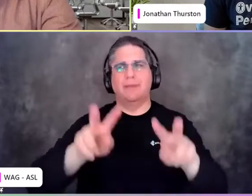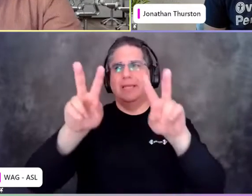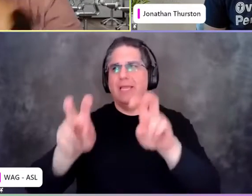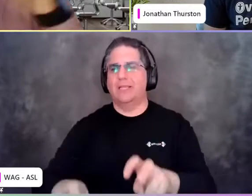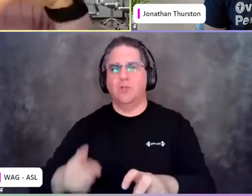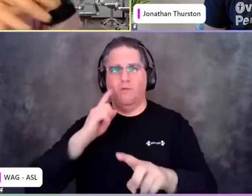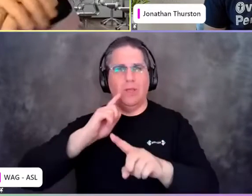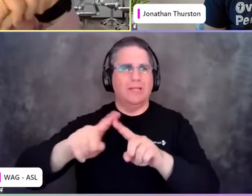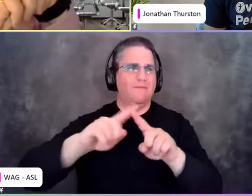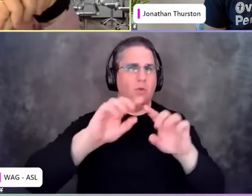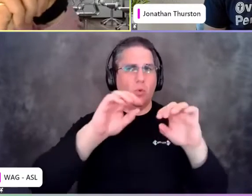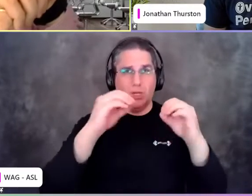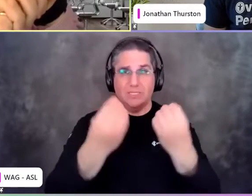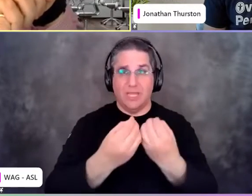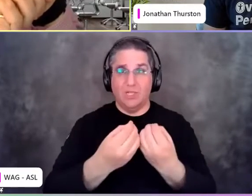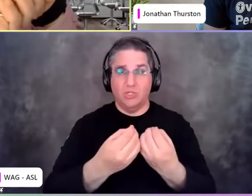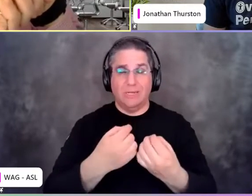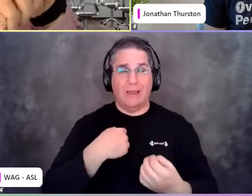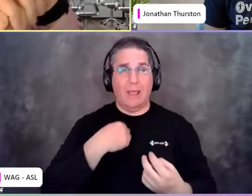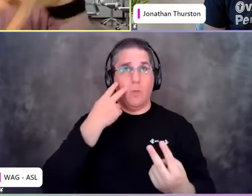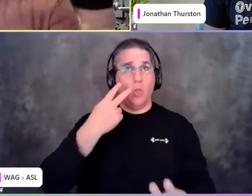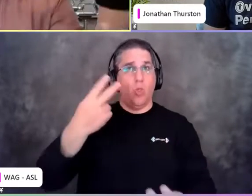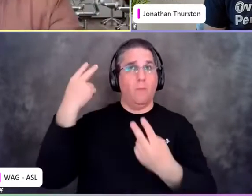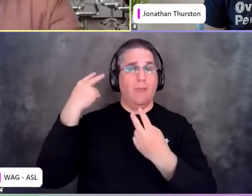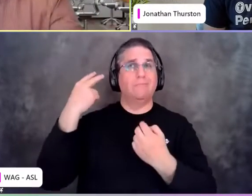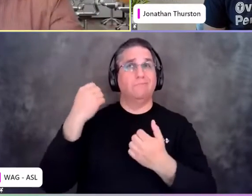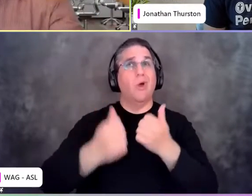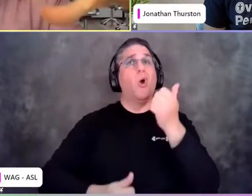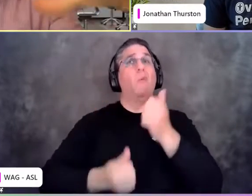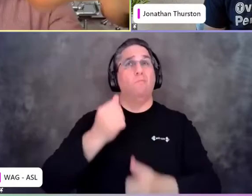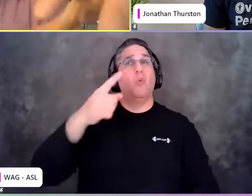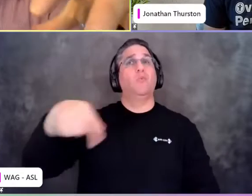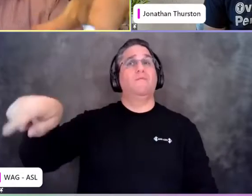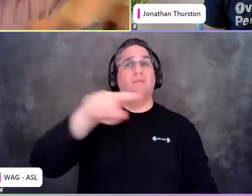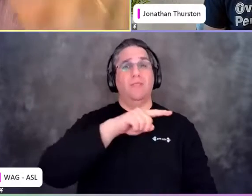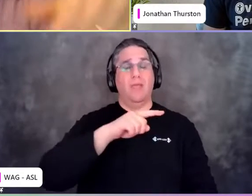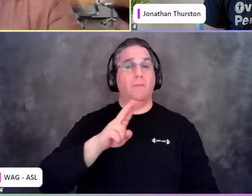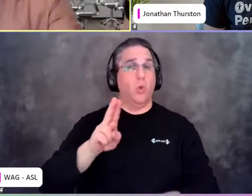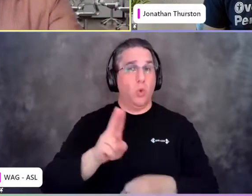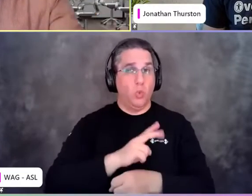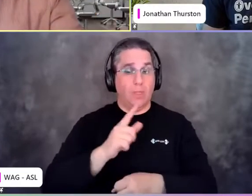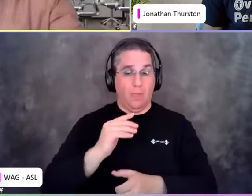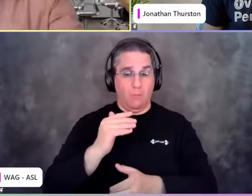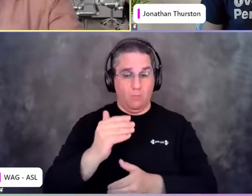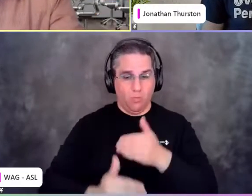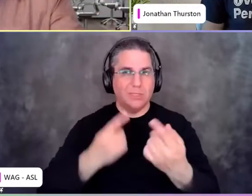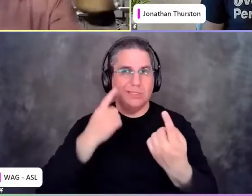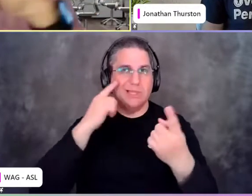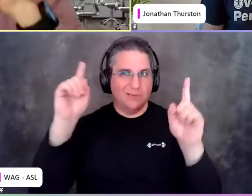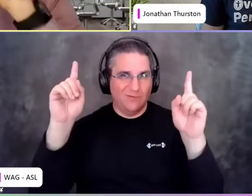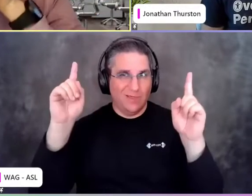jumping in, I think on the many different assessments of different organizations that have been part of, I think